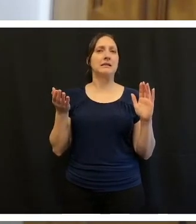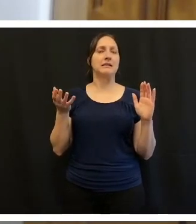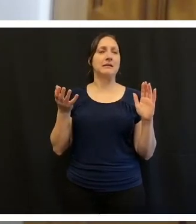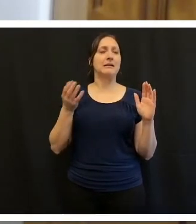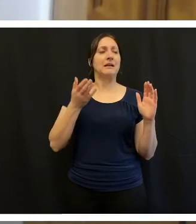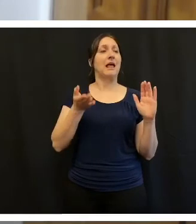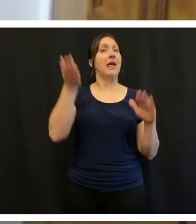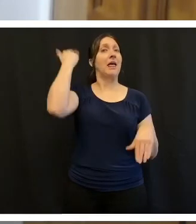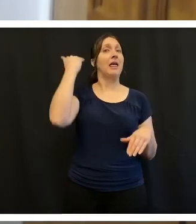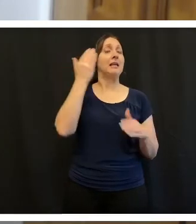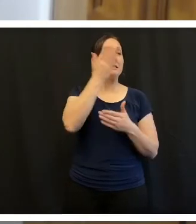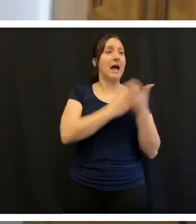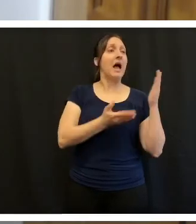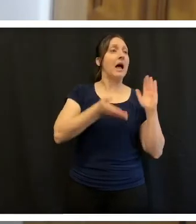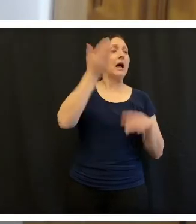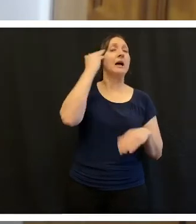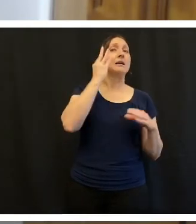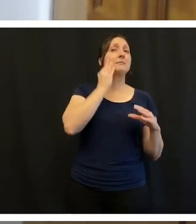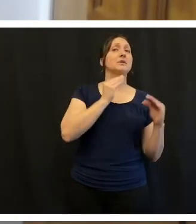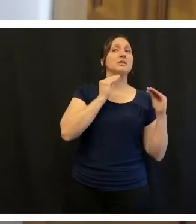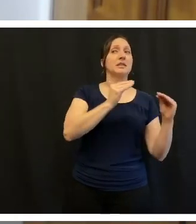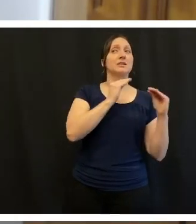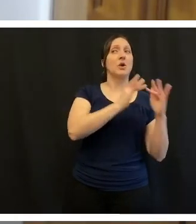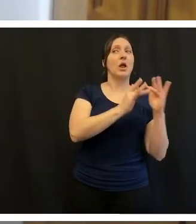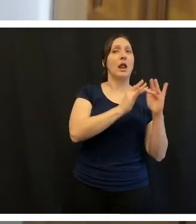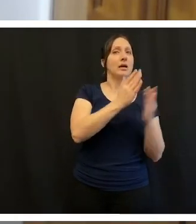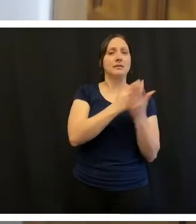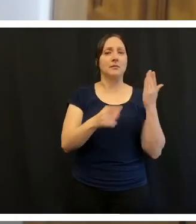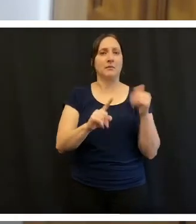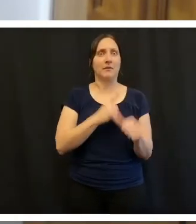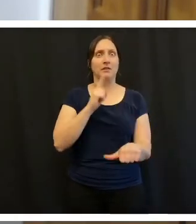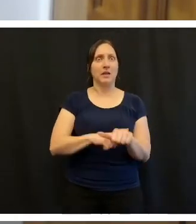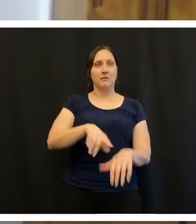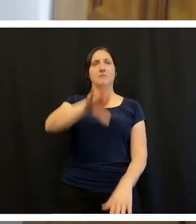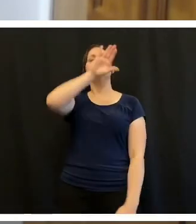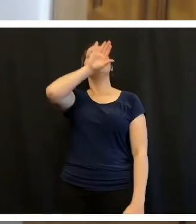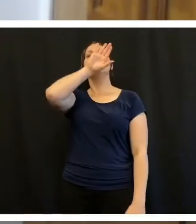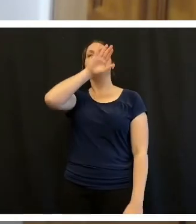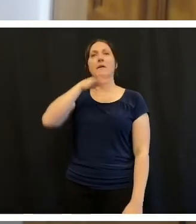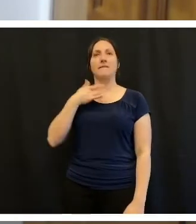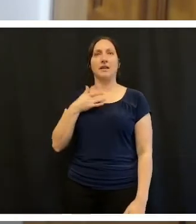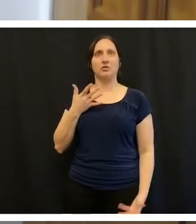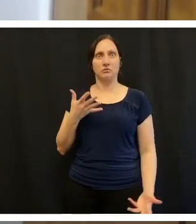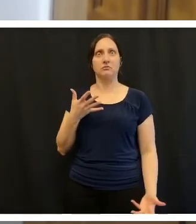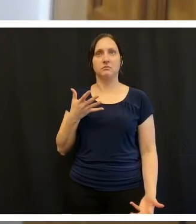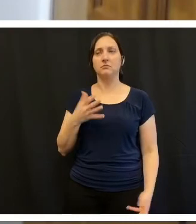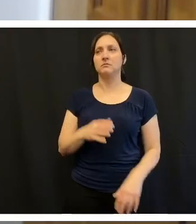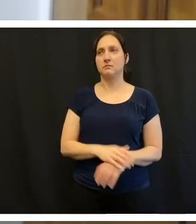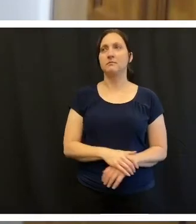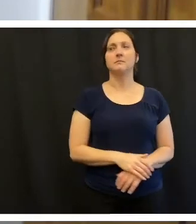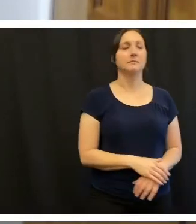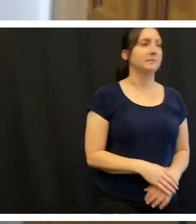And so many of them have had to adapt and adjust and that's when you talked about Ken Young and the rest